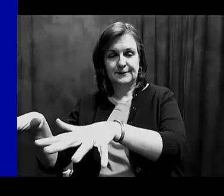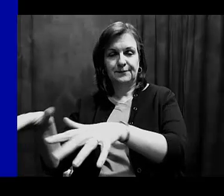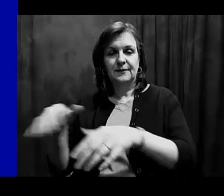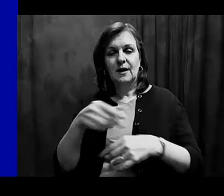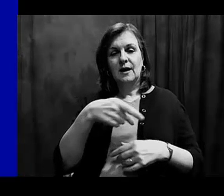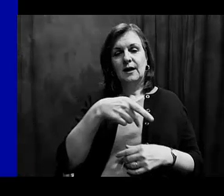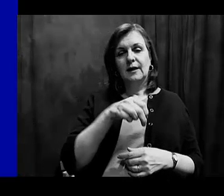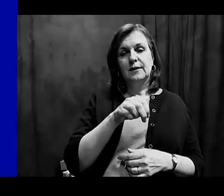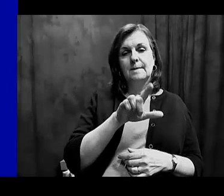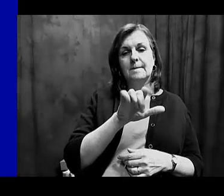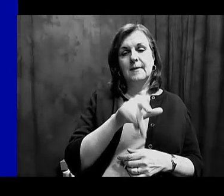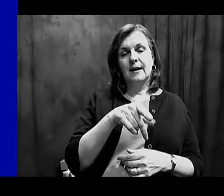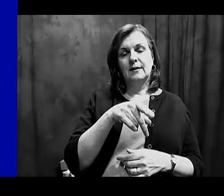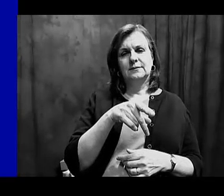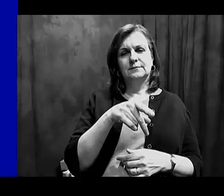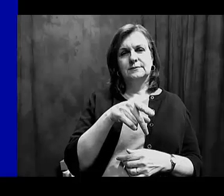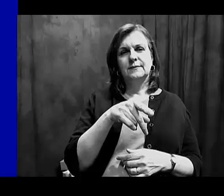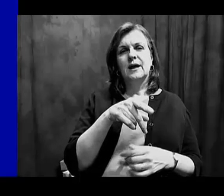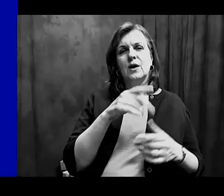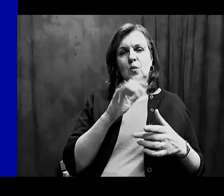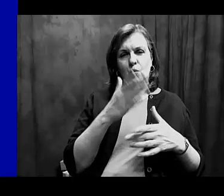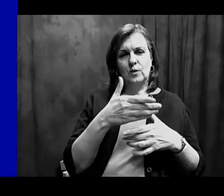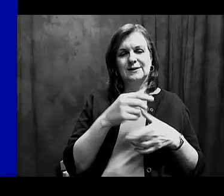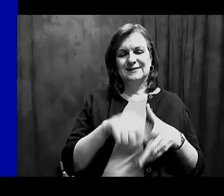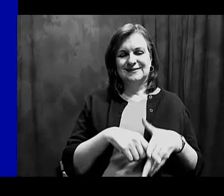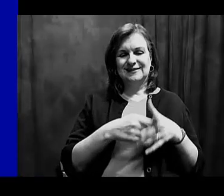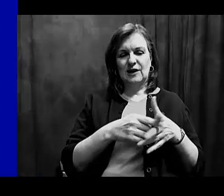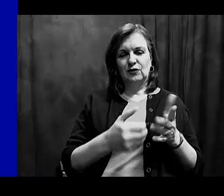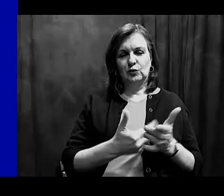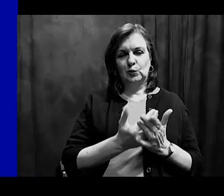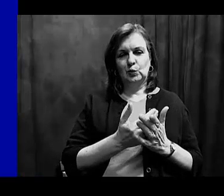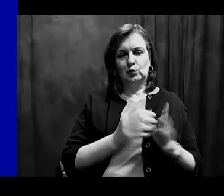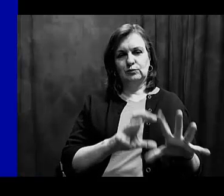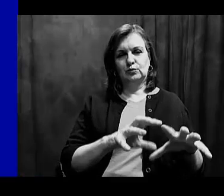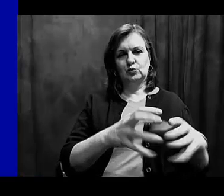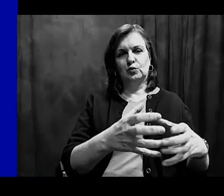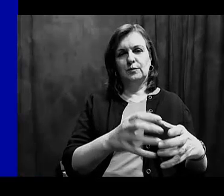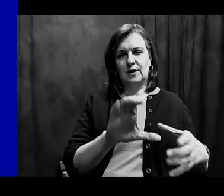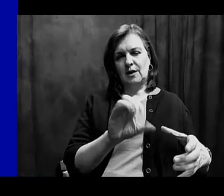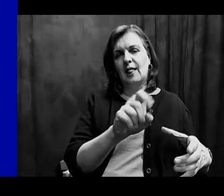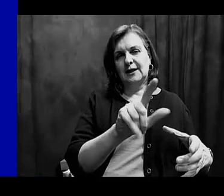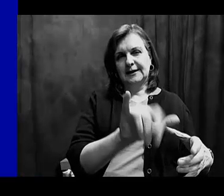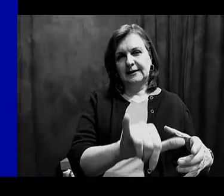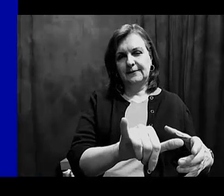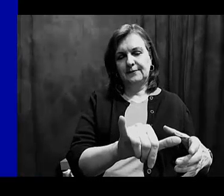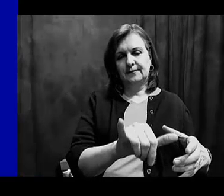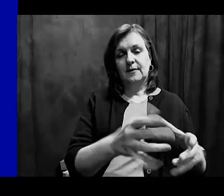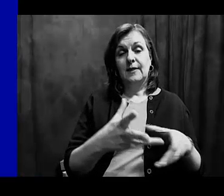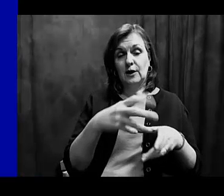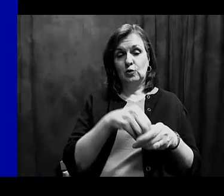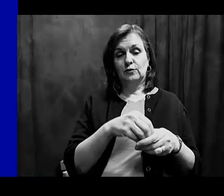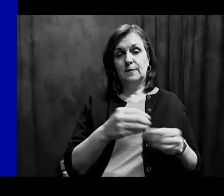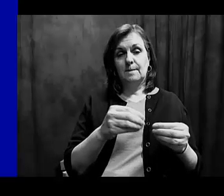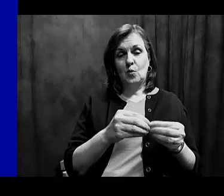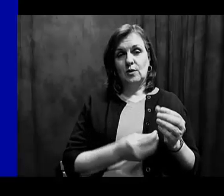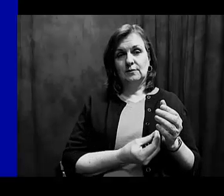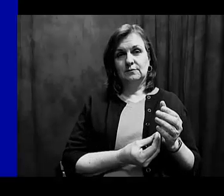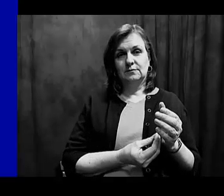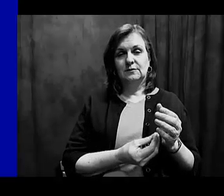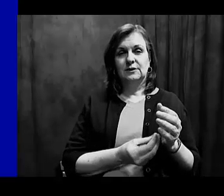the eggs and sperm for us the polyp is what will actually start the new colony